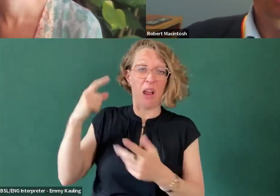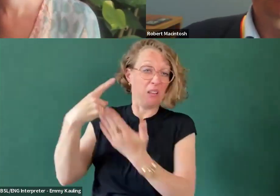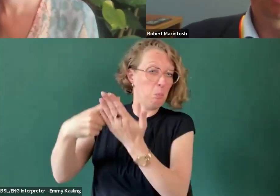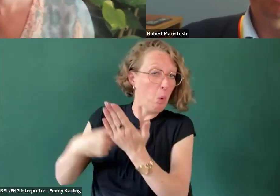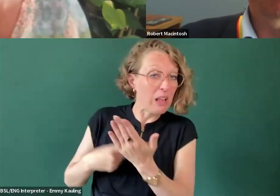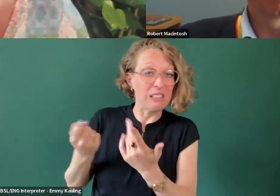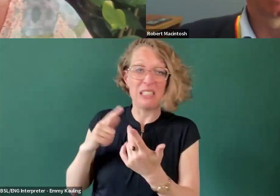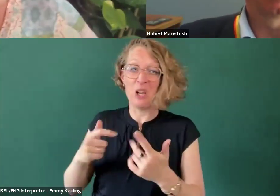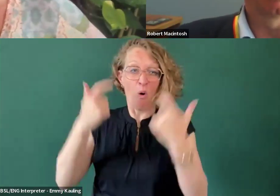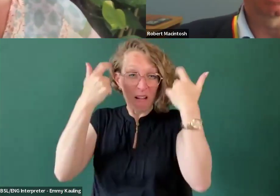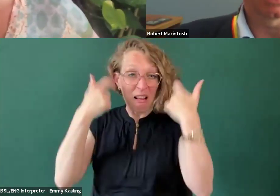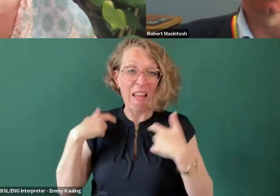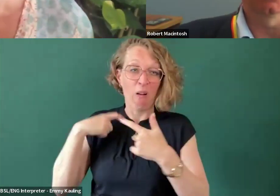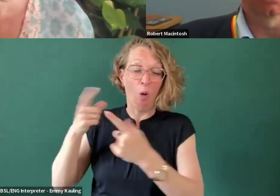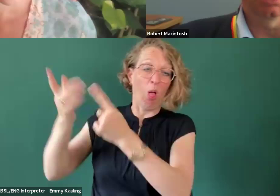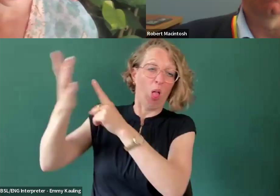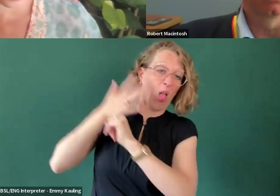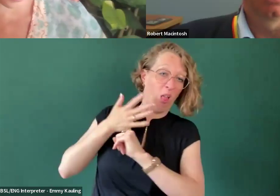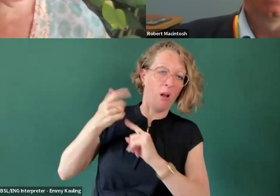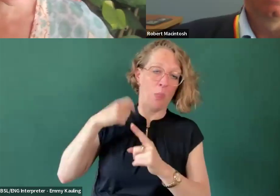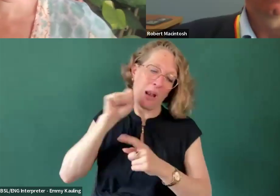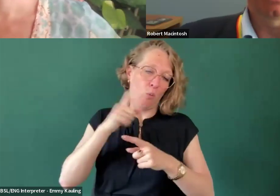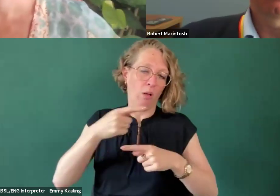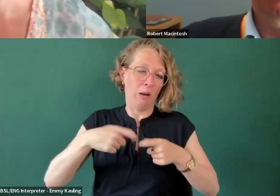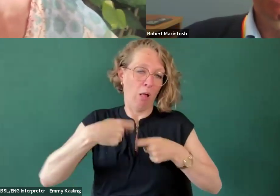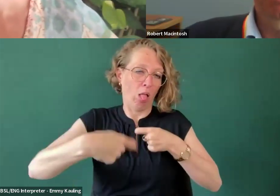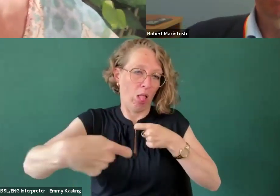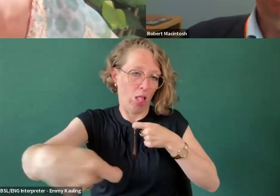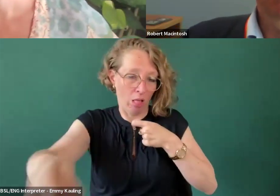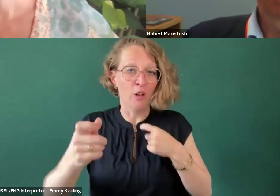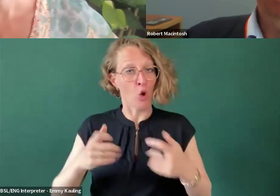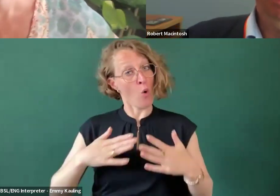will wait longer than if we begin to take action ourselves. So, thank you from my perspective for